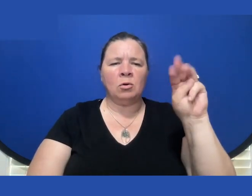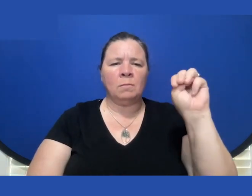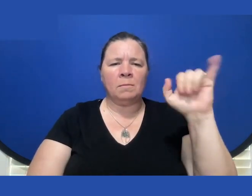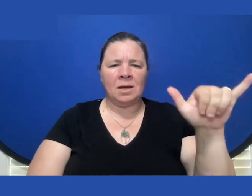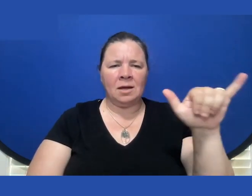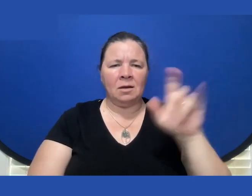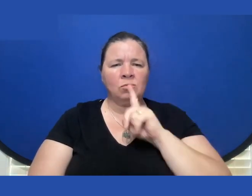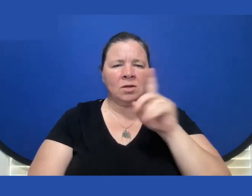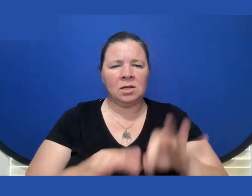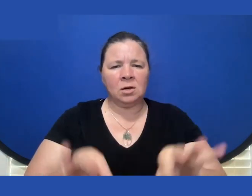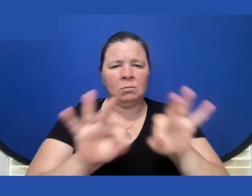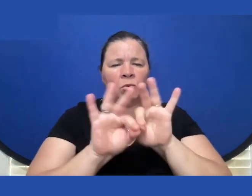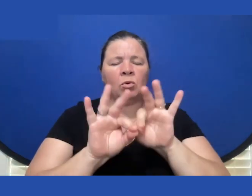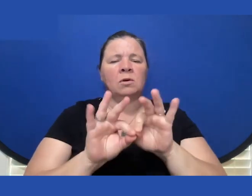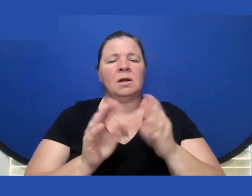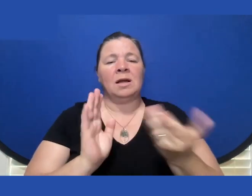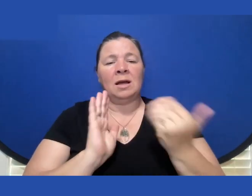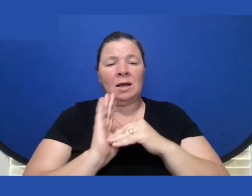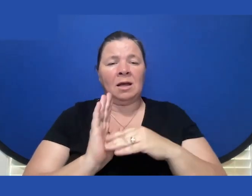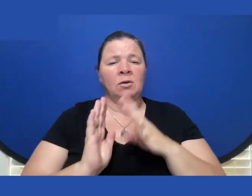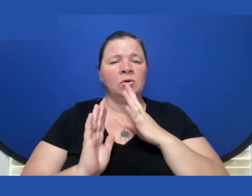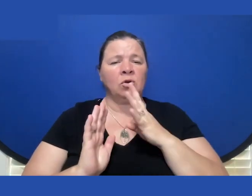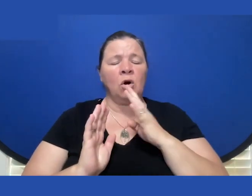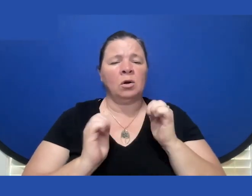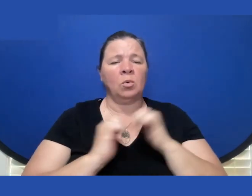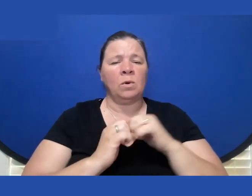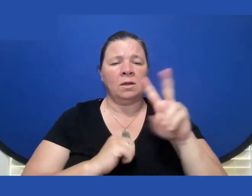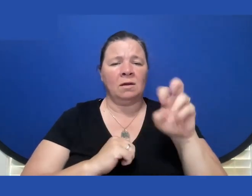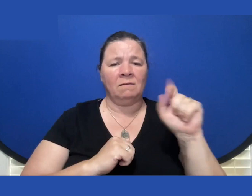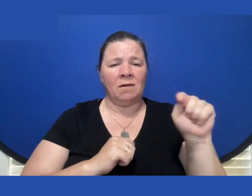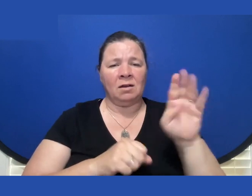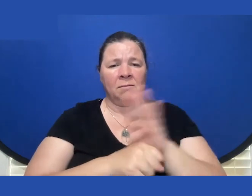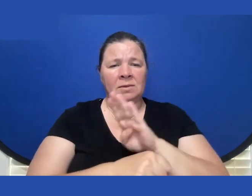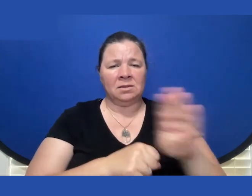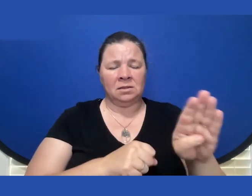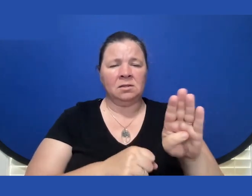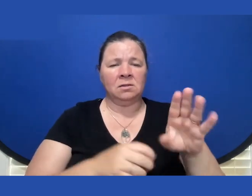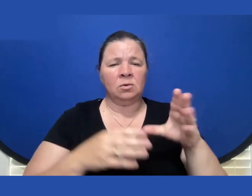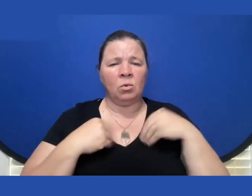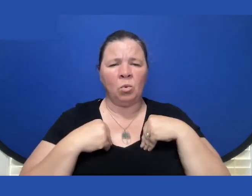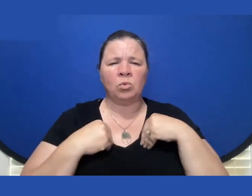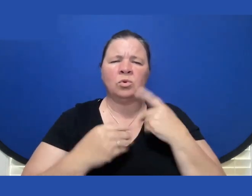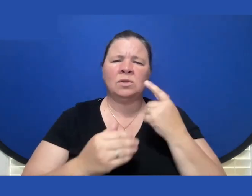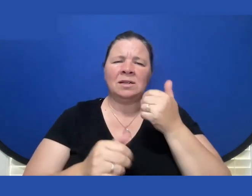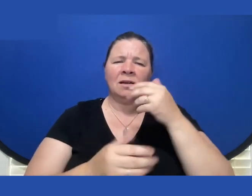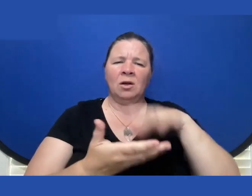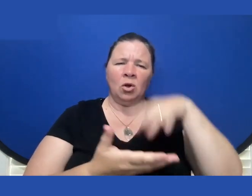And again, in talking with Veteran business owners and learning each of them has a little bit